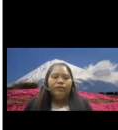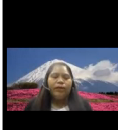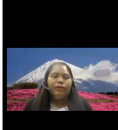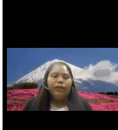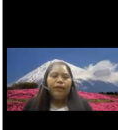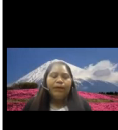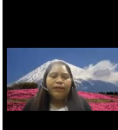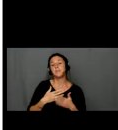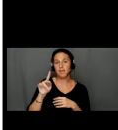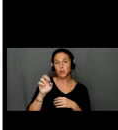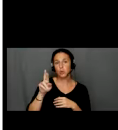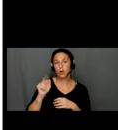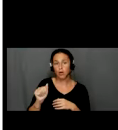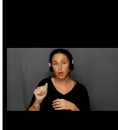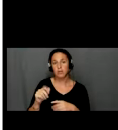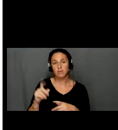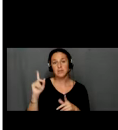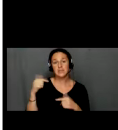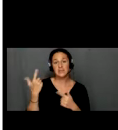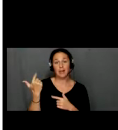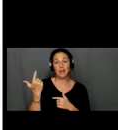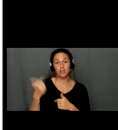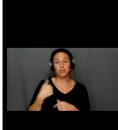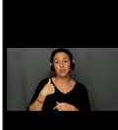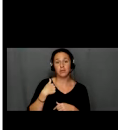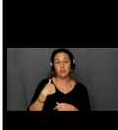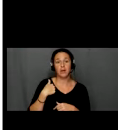I was recruited to work for MICOP because I